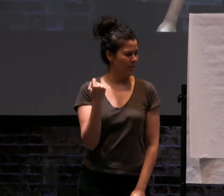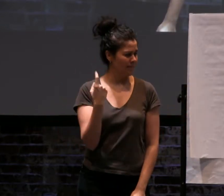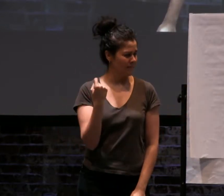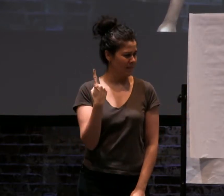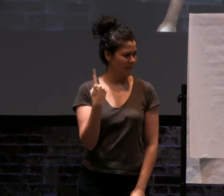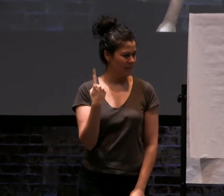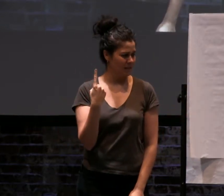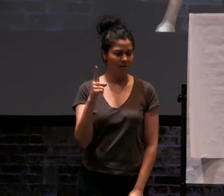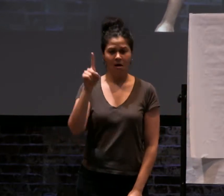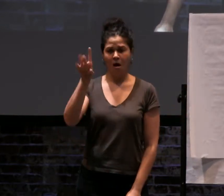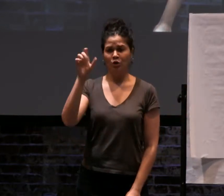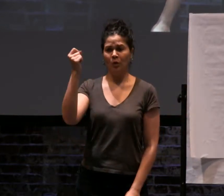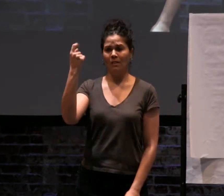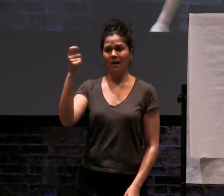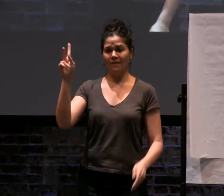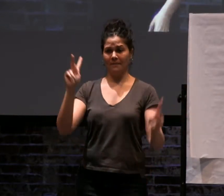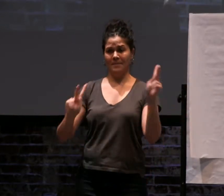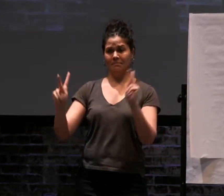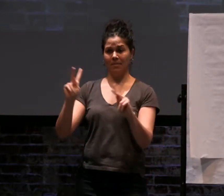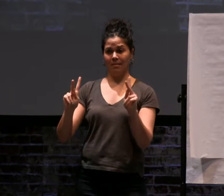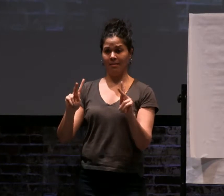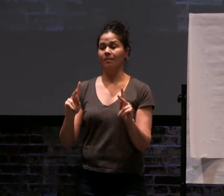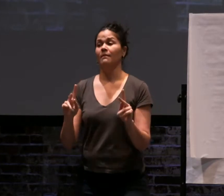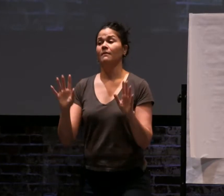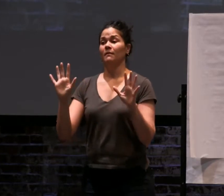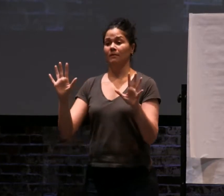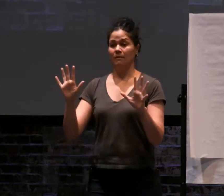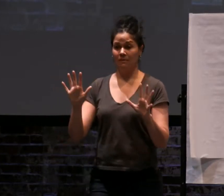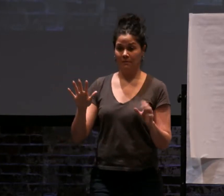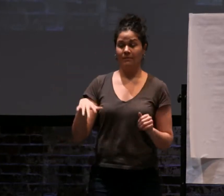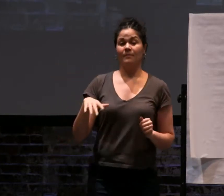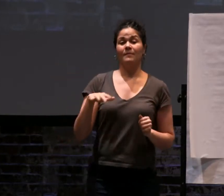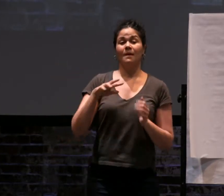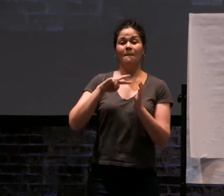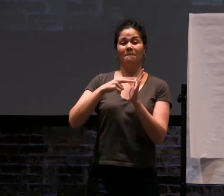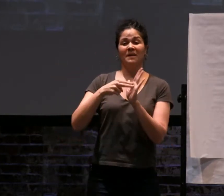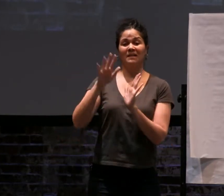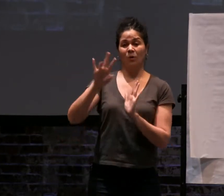We had 111 people apply to be a part of this,